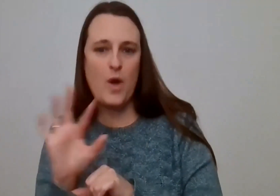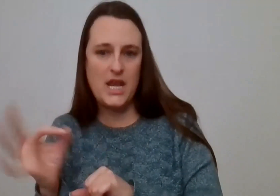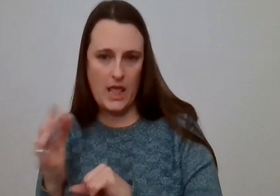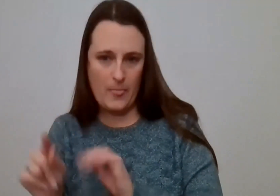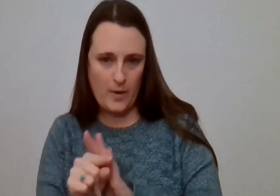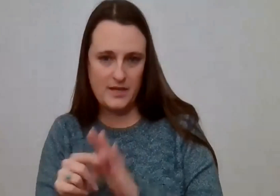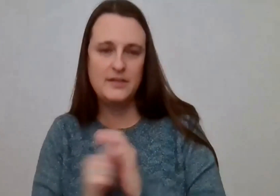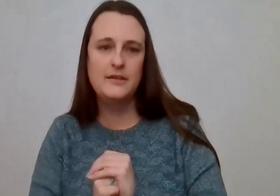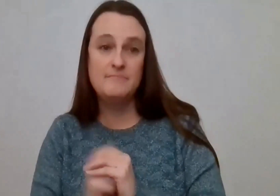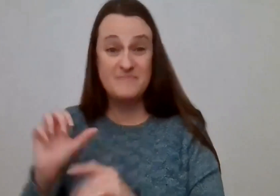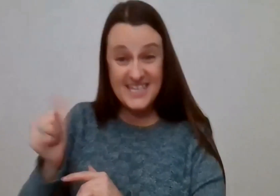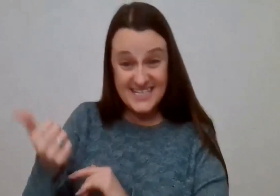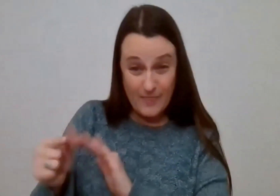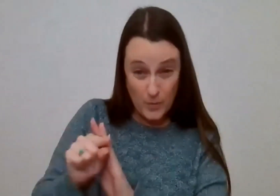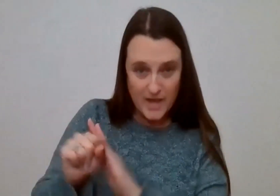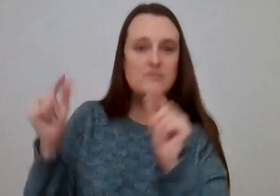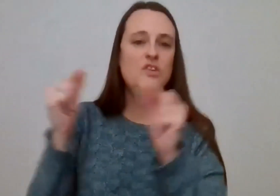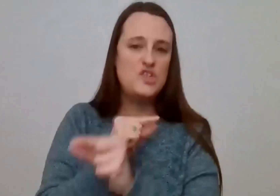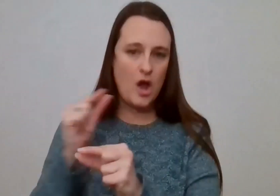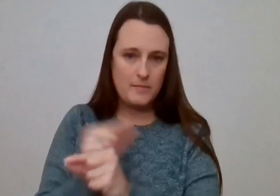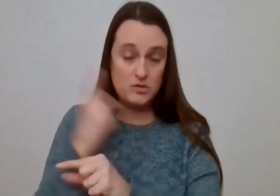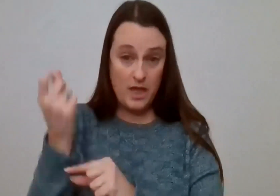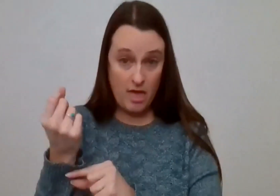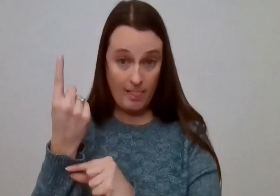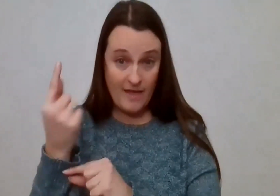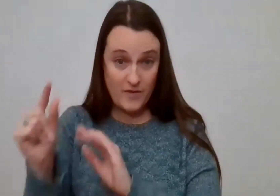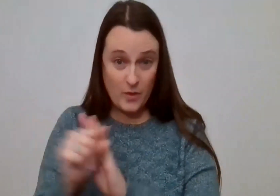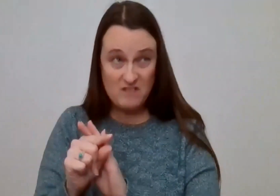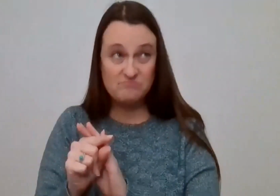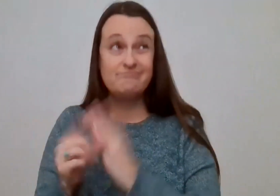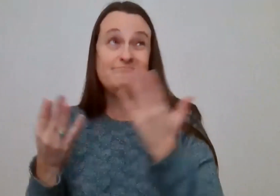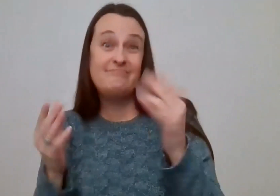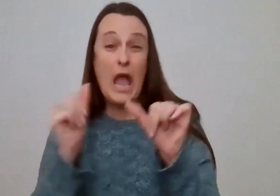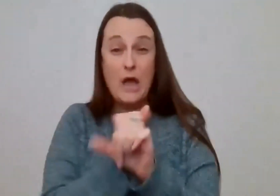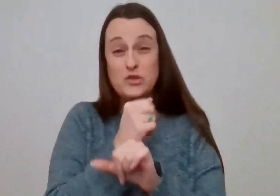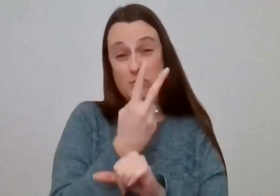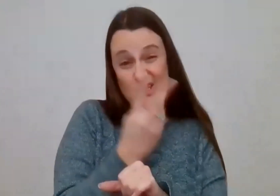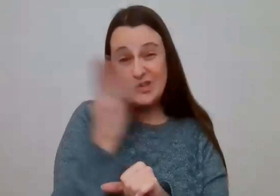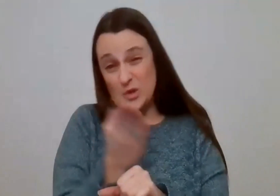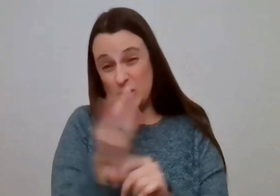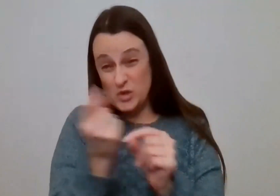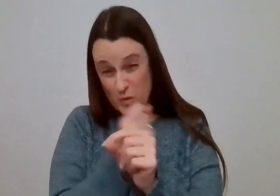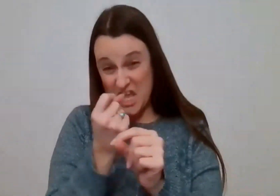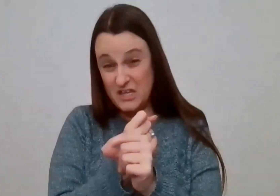in 10th grade geometry in 11th grade maybe algebra 2 trig with that high level of math aptitude